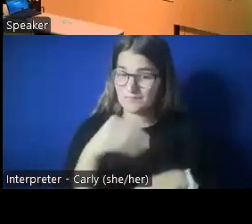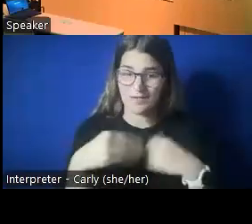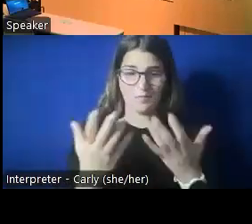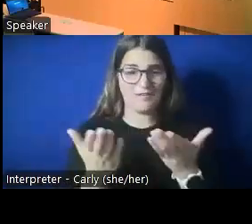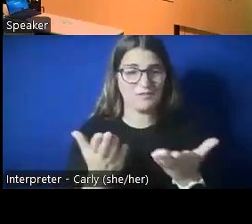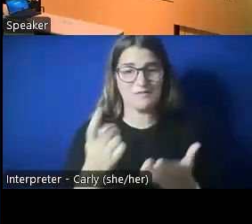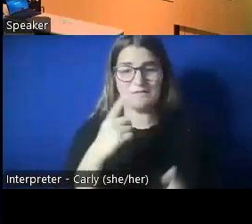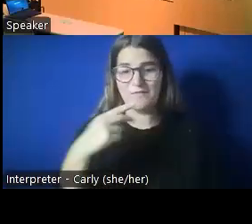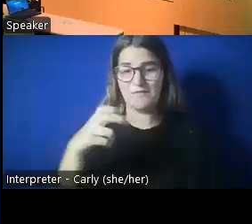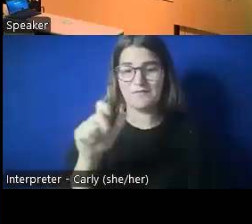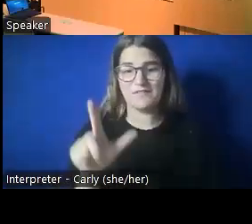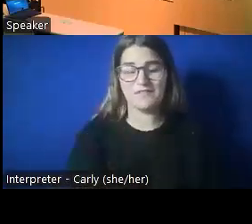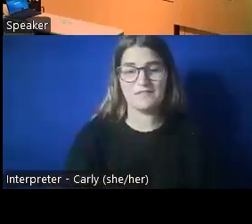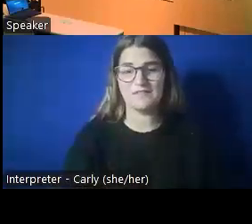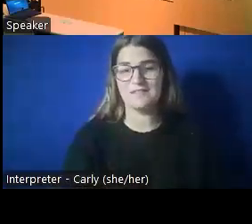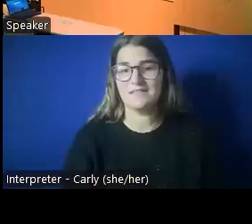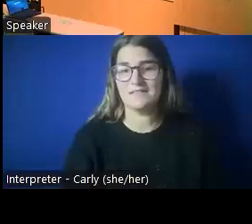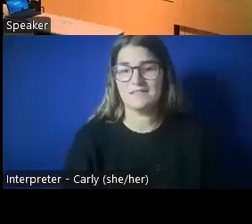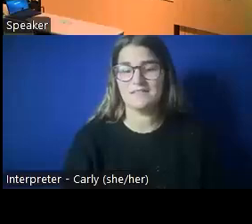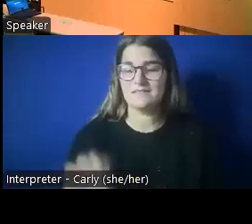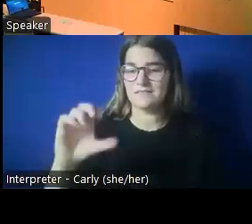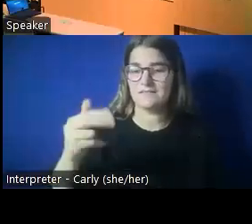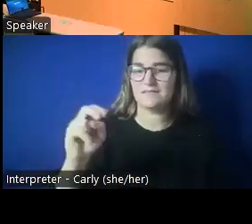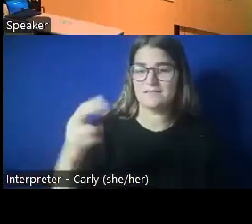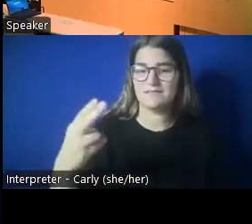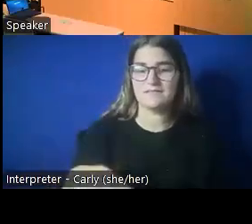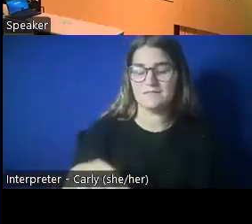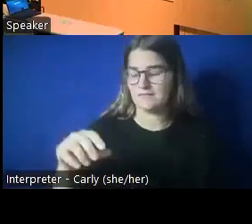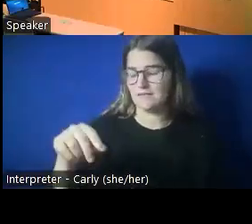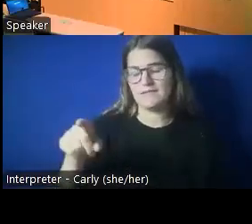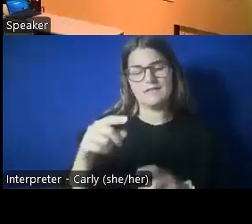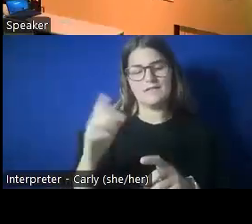I don't know if there something else um so historically if they identify their own